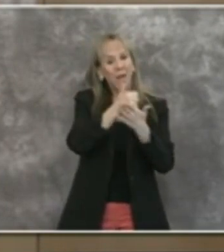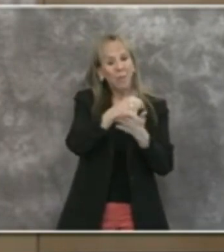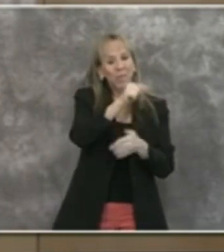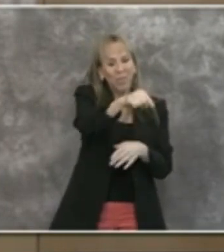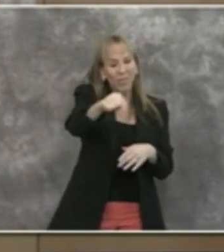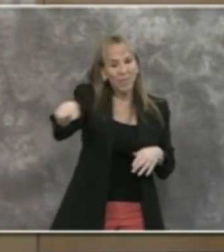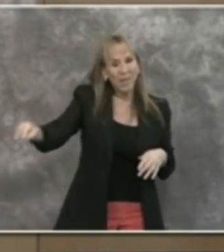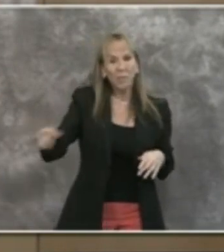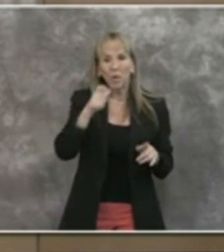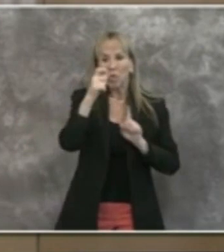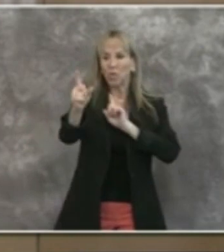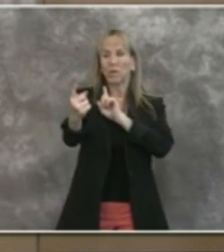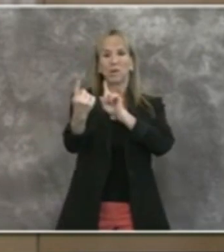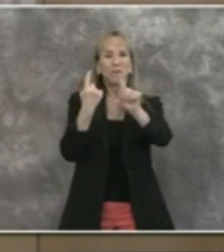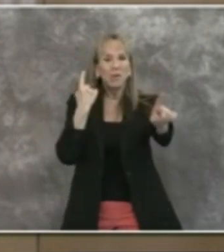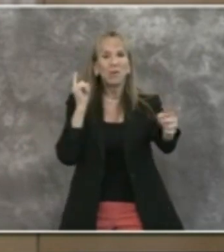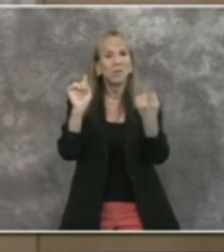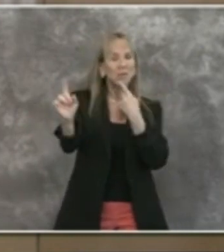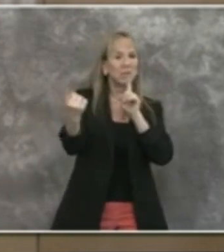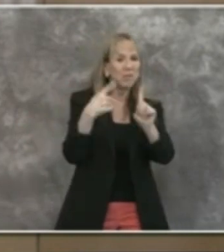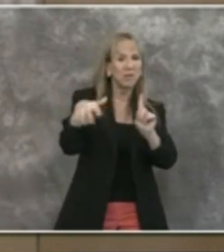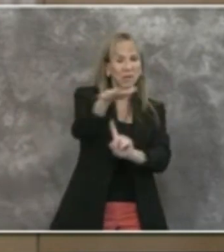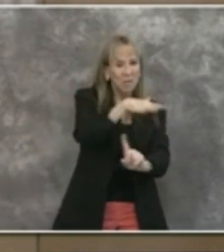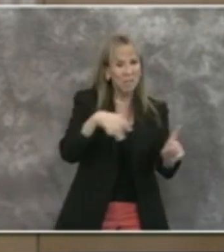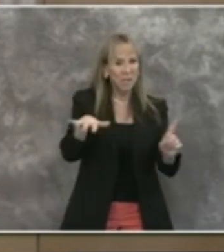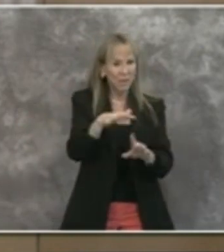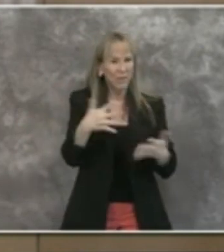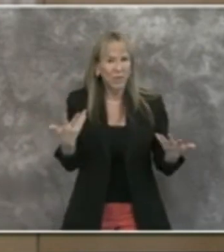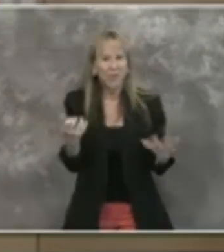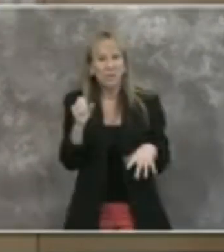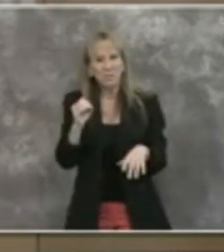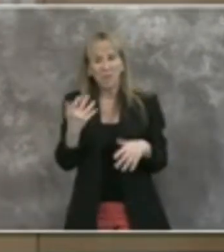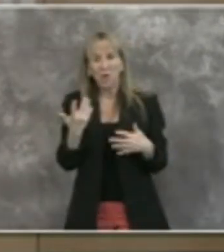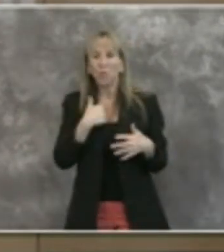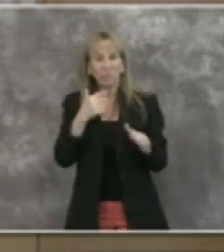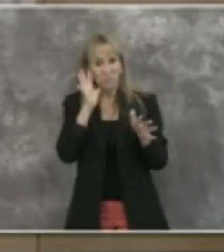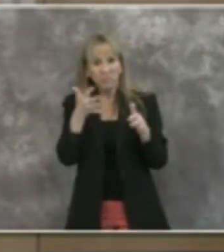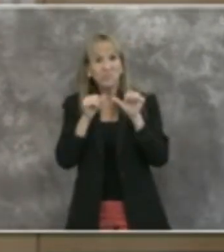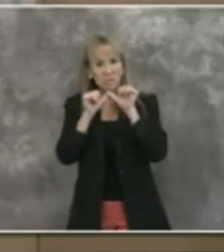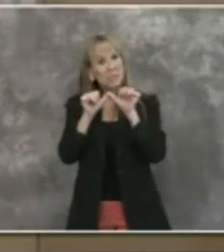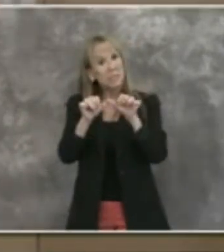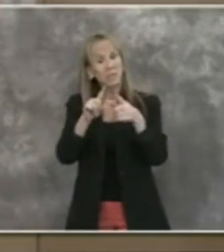OF THE NUMBER OF ESSENTIAL WORKERS NOT OBEYING THE COUNTY MANDATE AND AS THE COUNTY